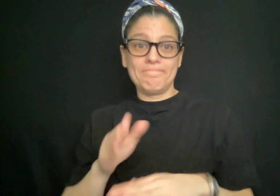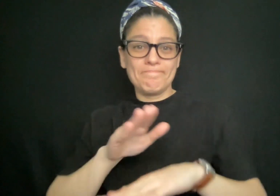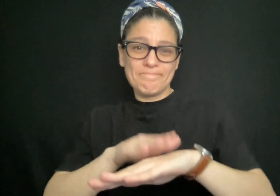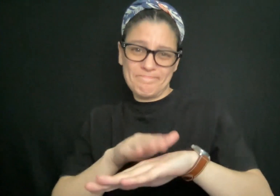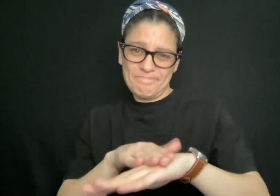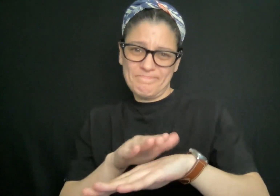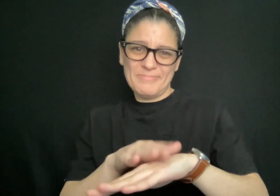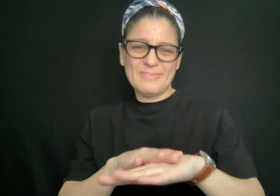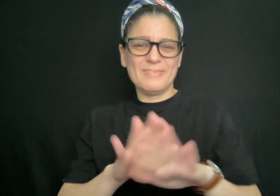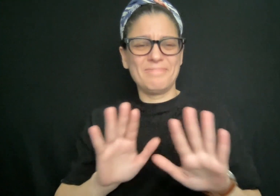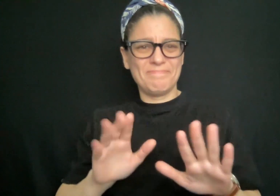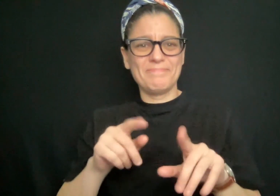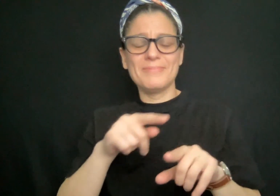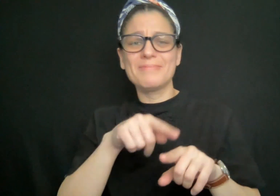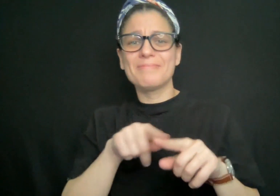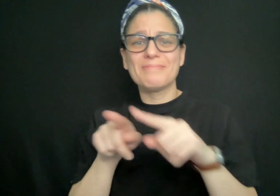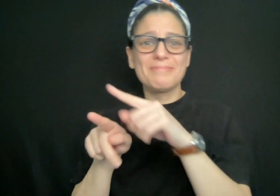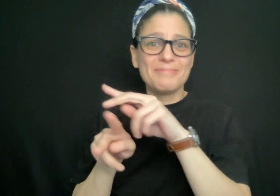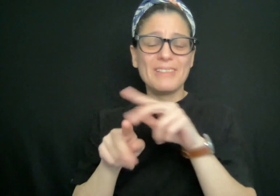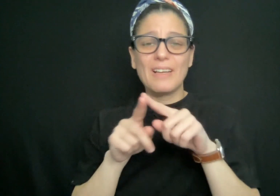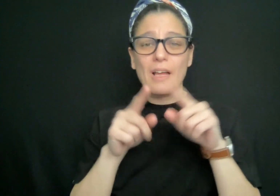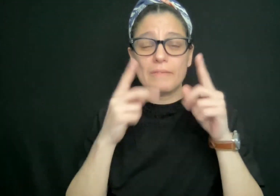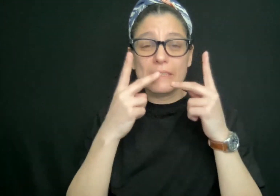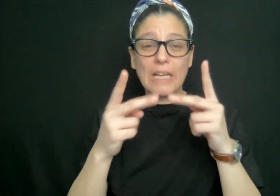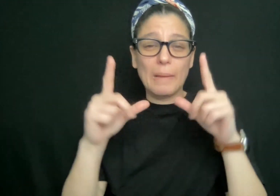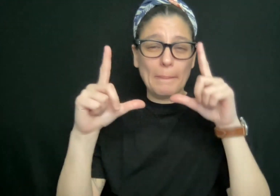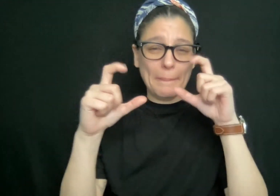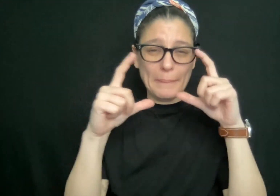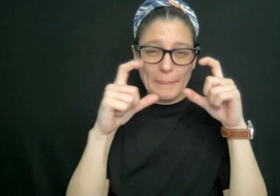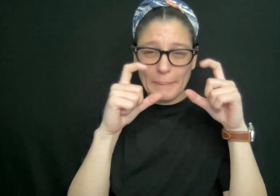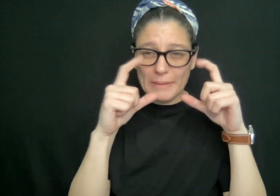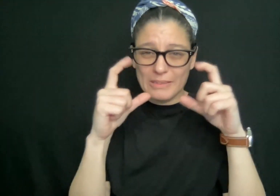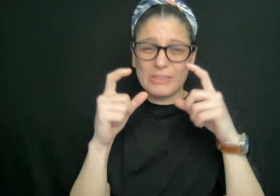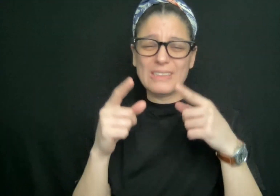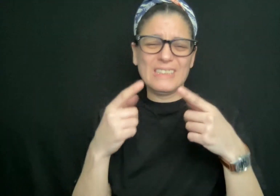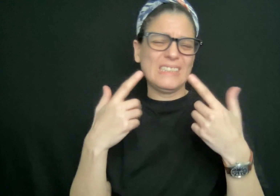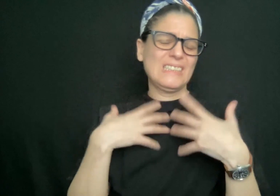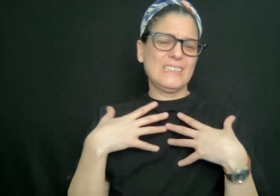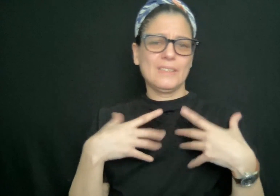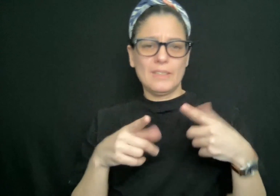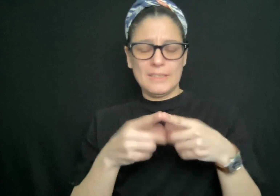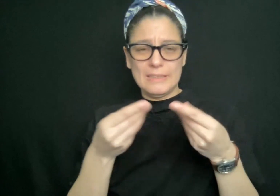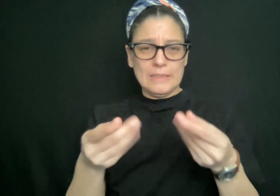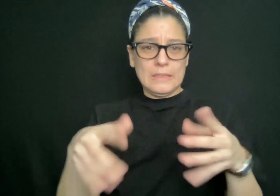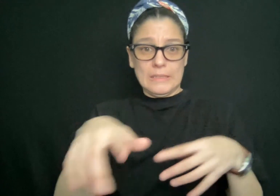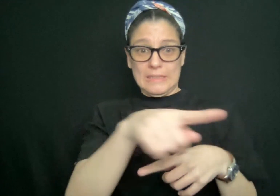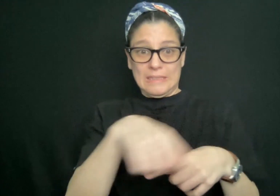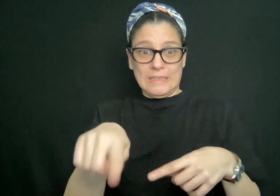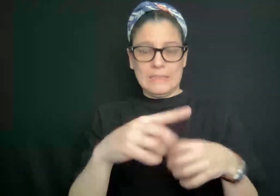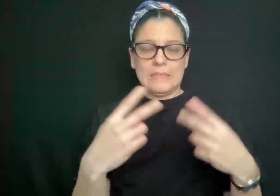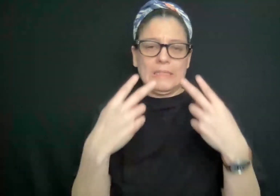the bottom of the screen we want to warn you the images in this first story are graphic